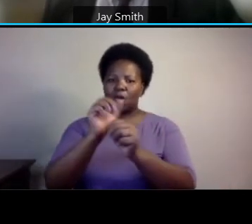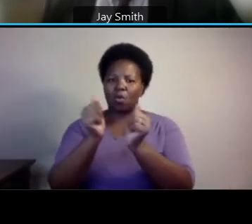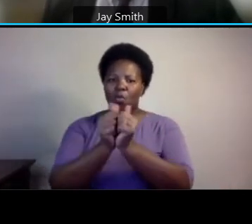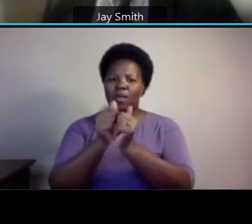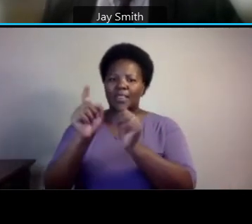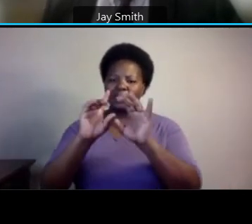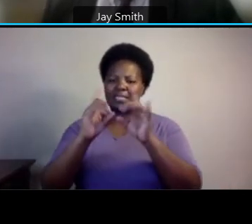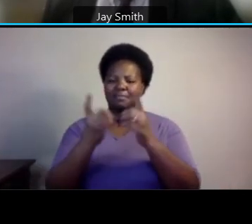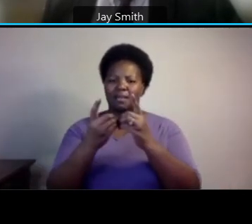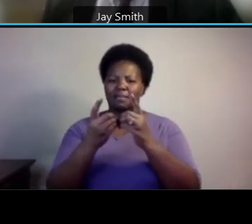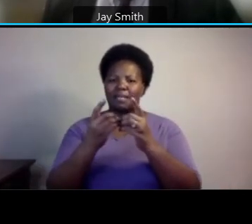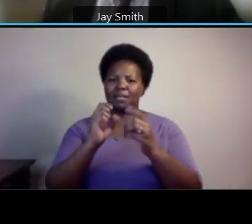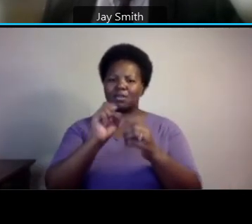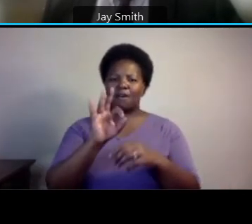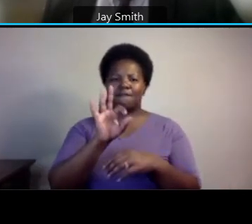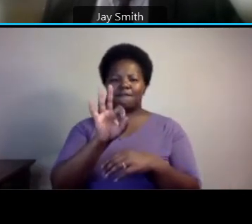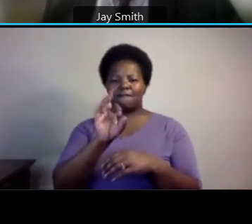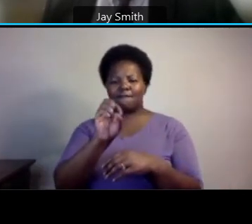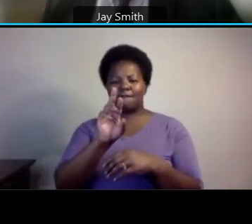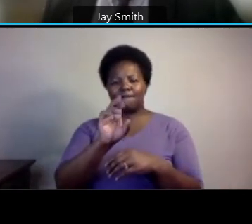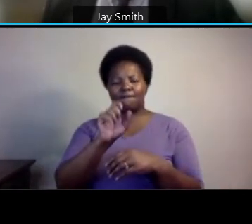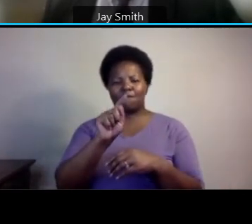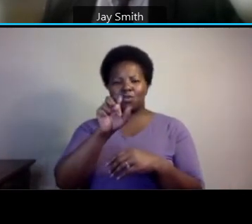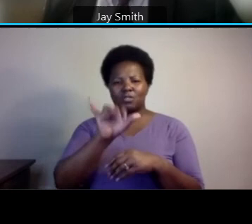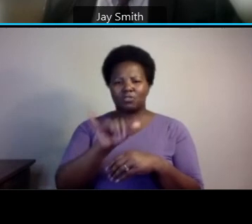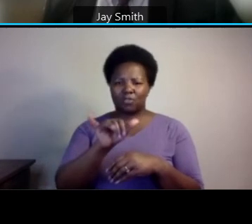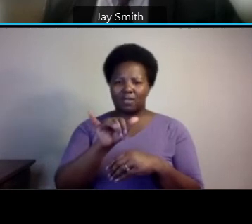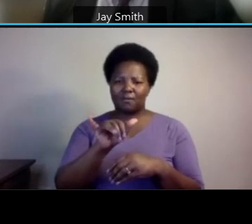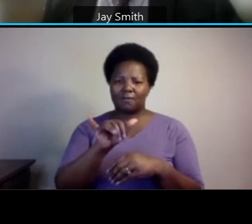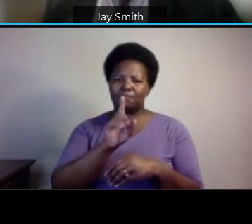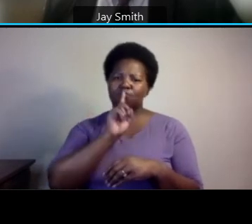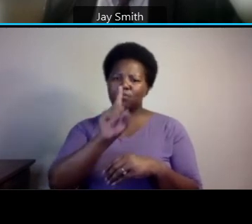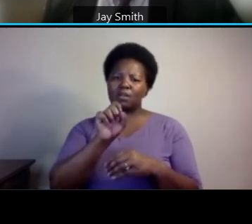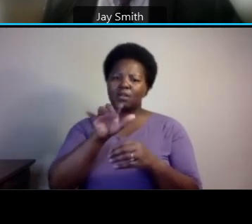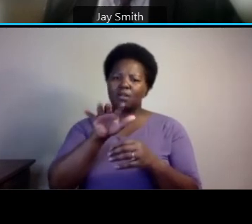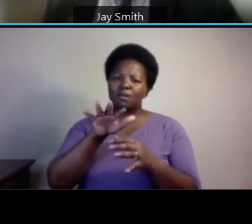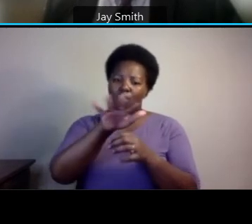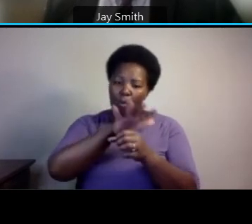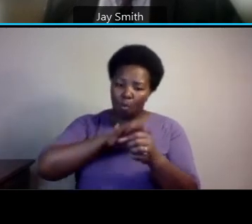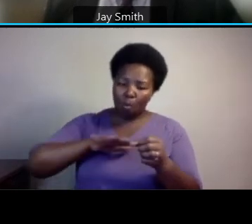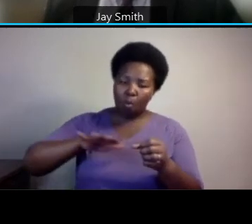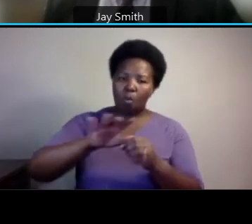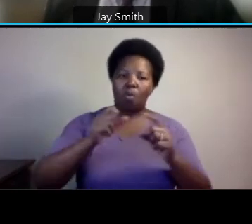know just the whole intersection is just going to be a better safer more attractive place